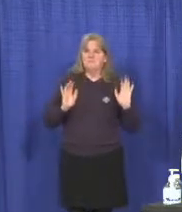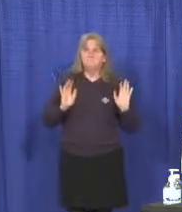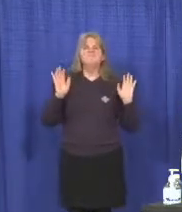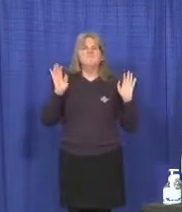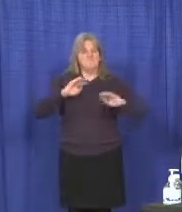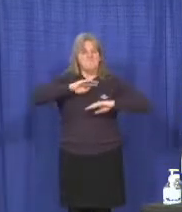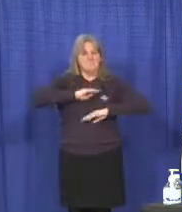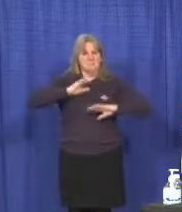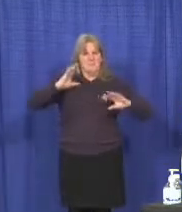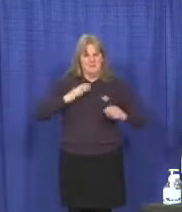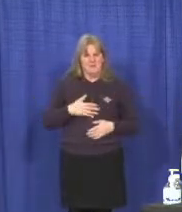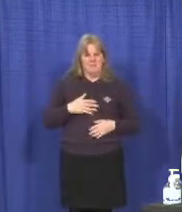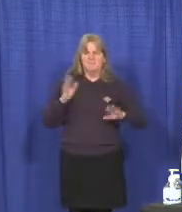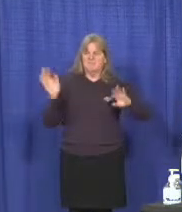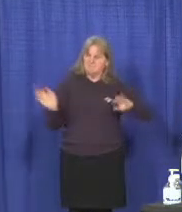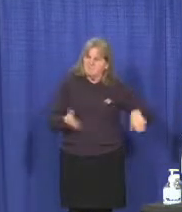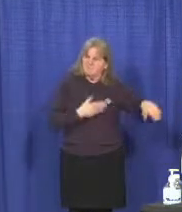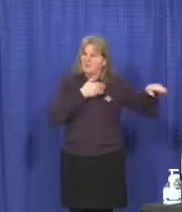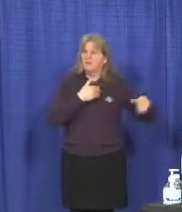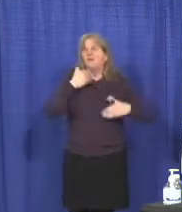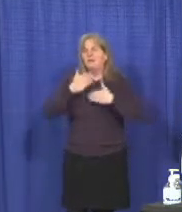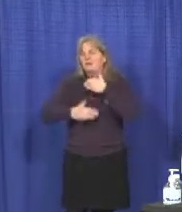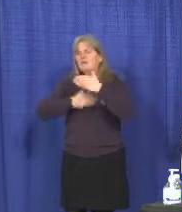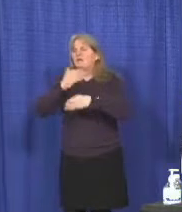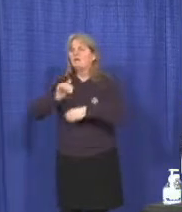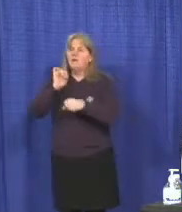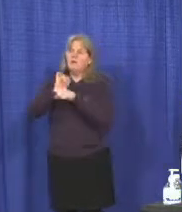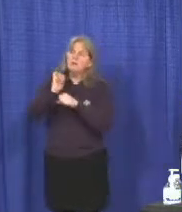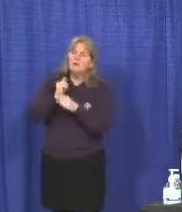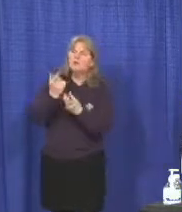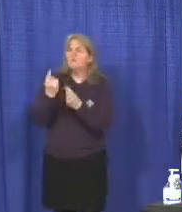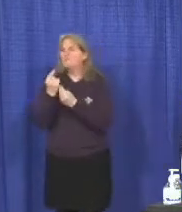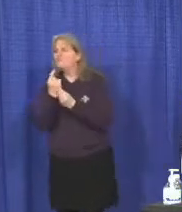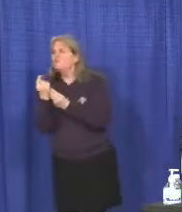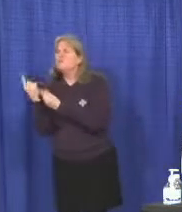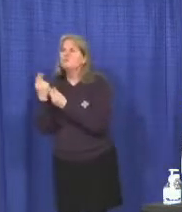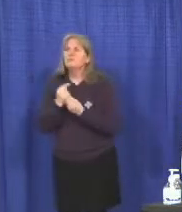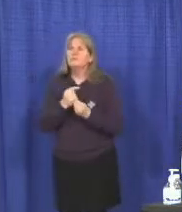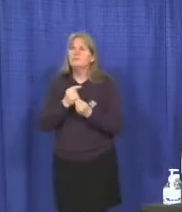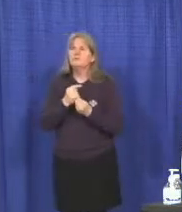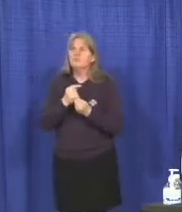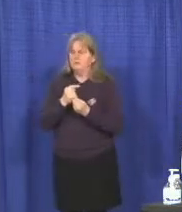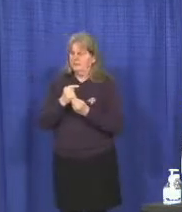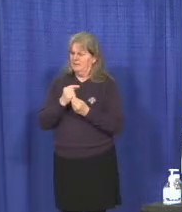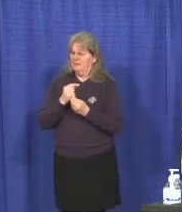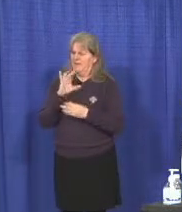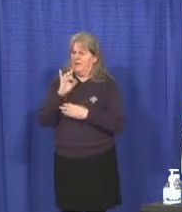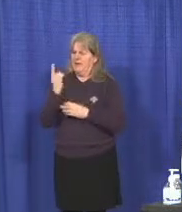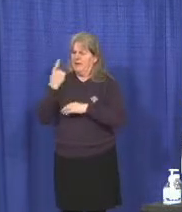returned to daily life and by day eight he gets a tickle in